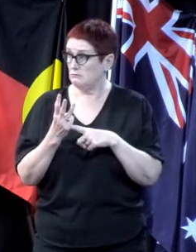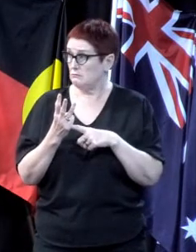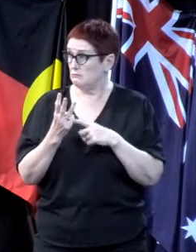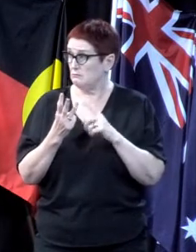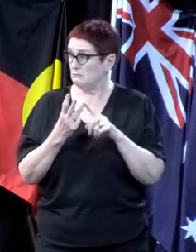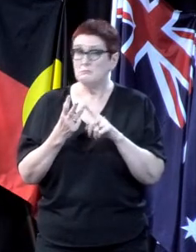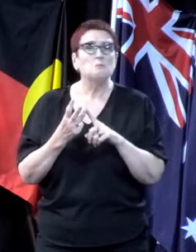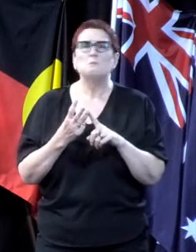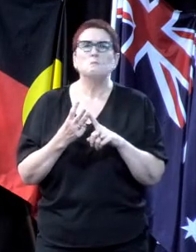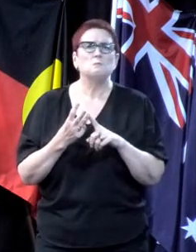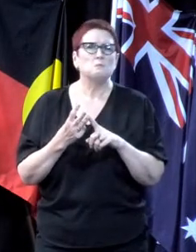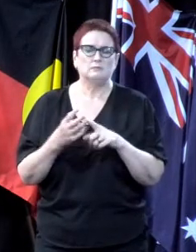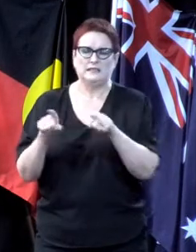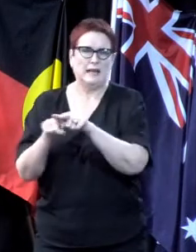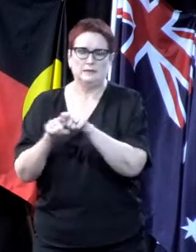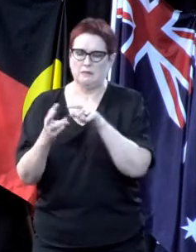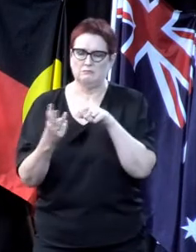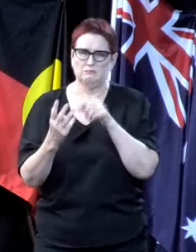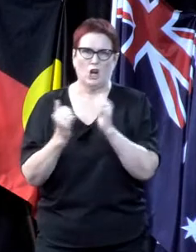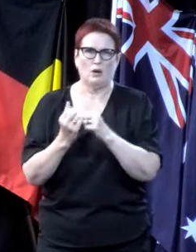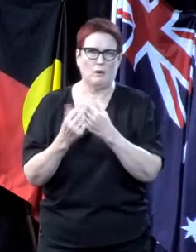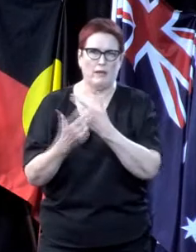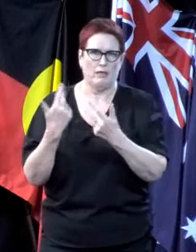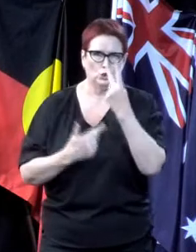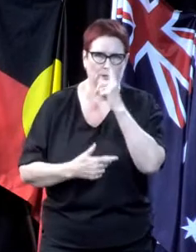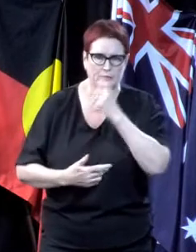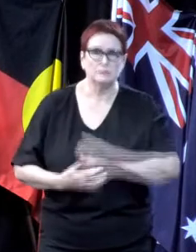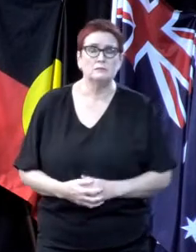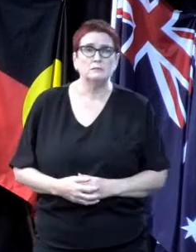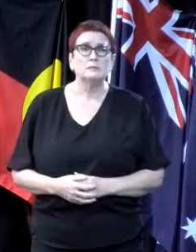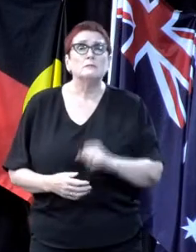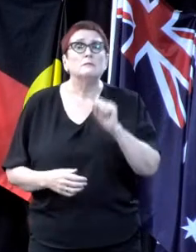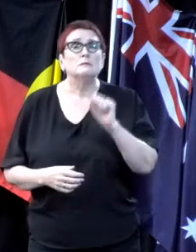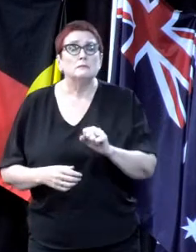No, just mirroring the same sort of thing. Yes, we had parents of students who were